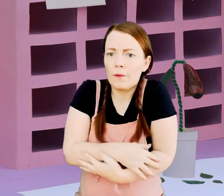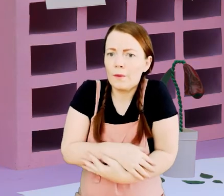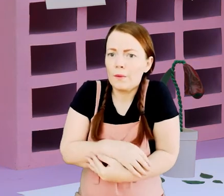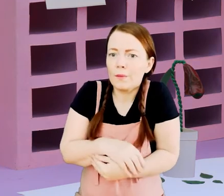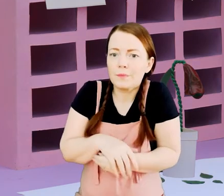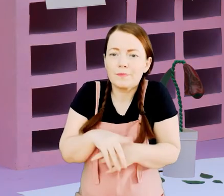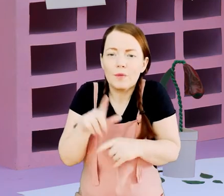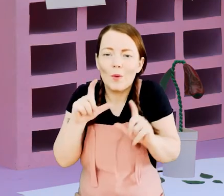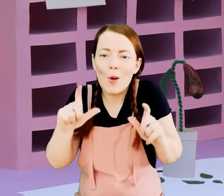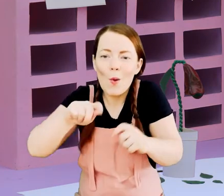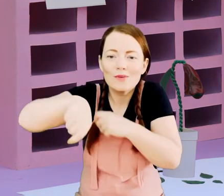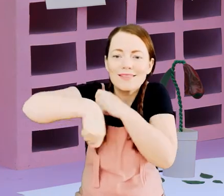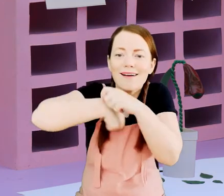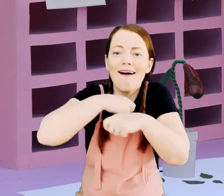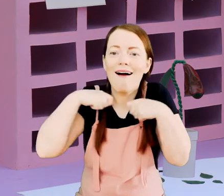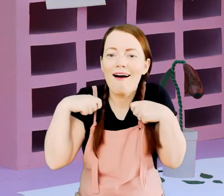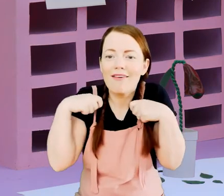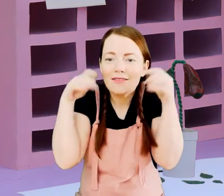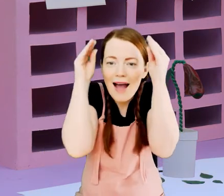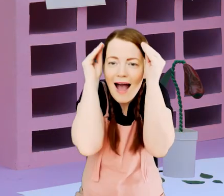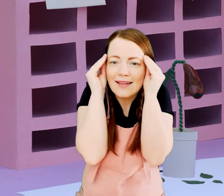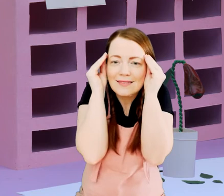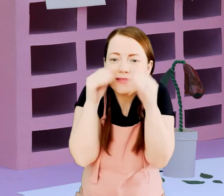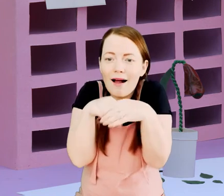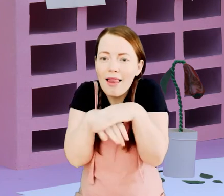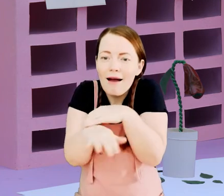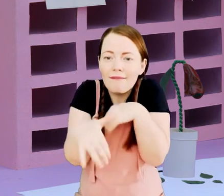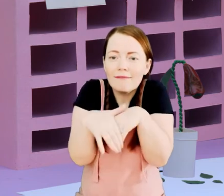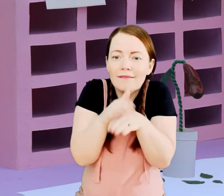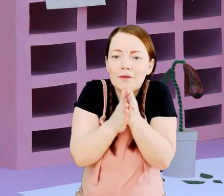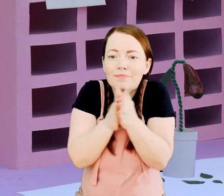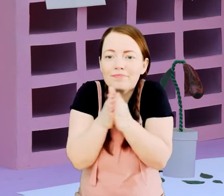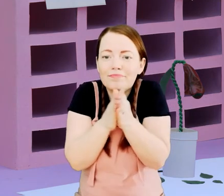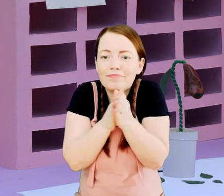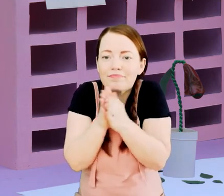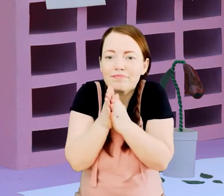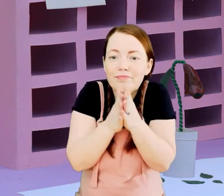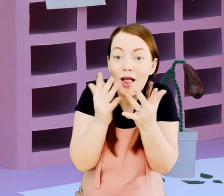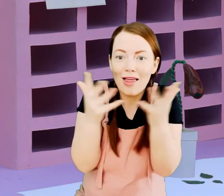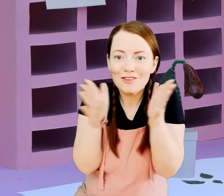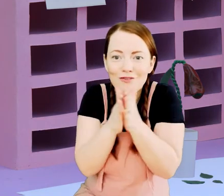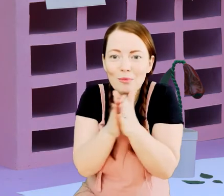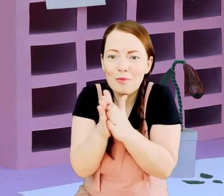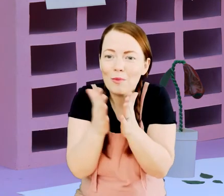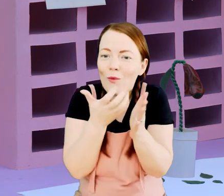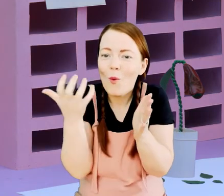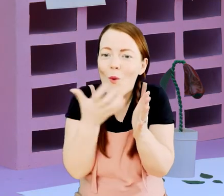Cozy scarfs, woolly hats and gloves. Let's warm ourselves up with lots of rub rub rubs!